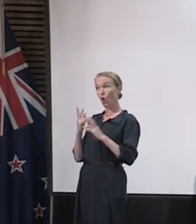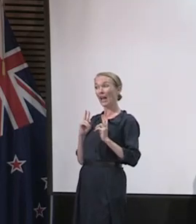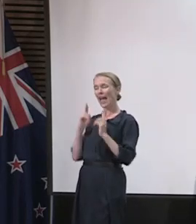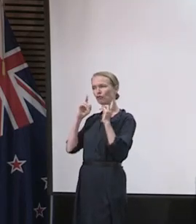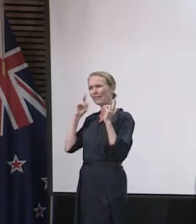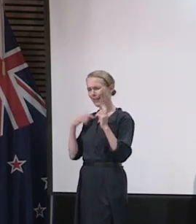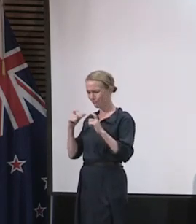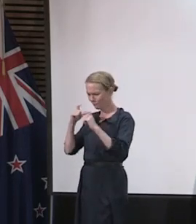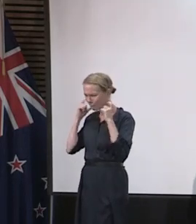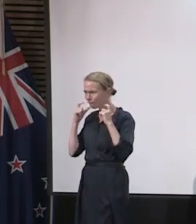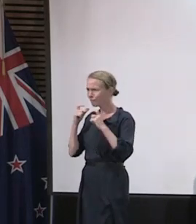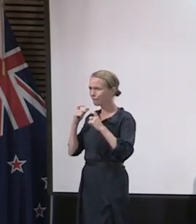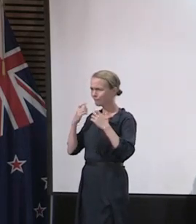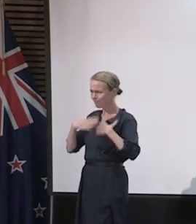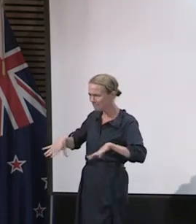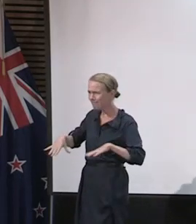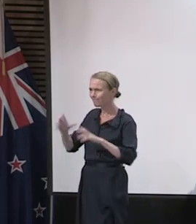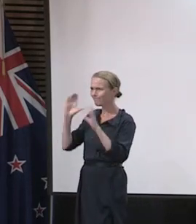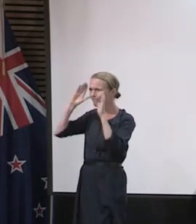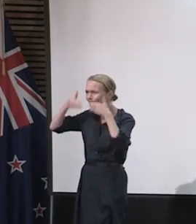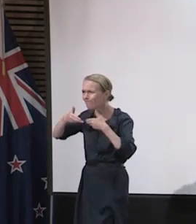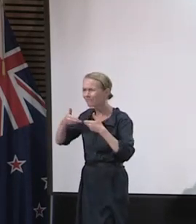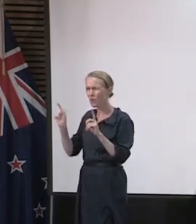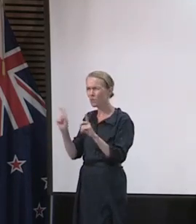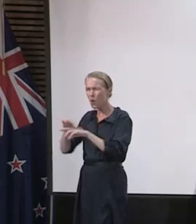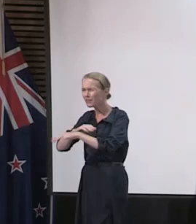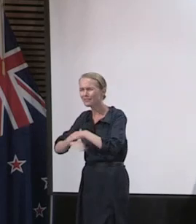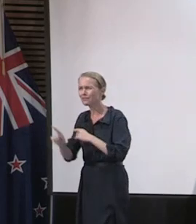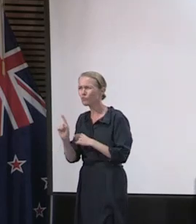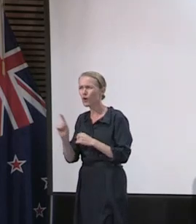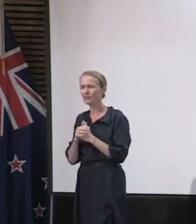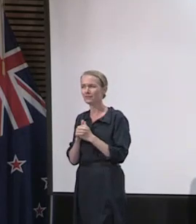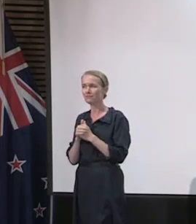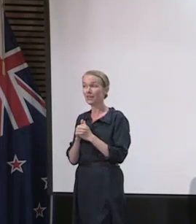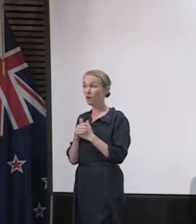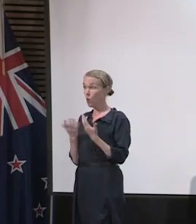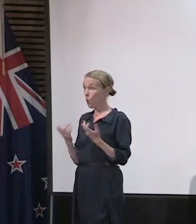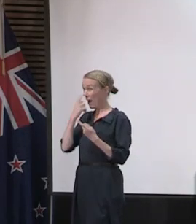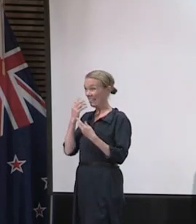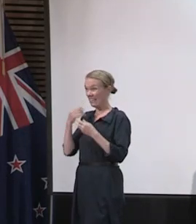hairdressers have to wear? Can they operate without it? I know